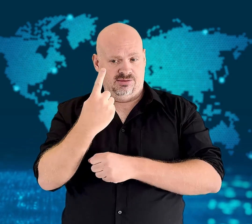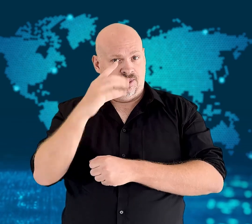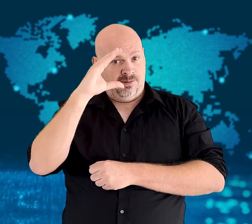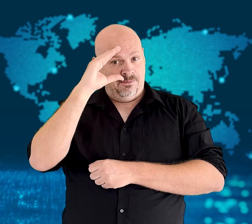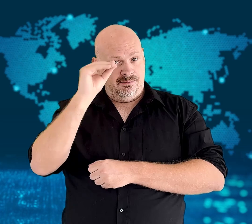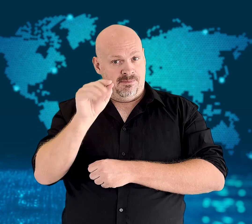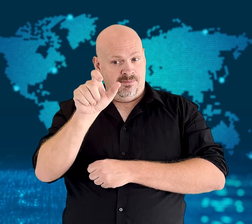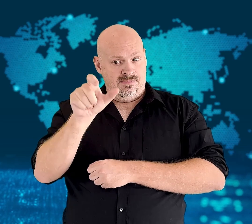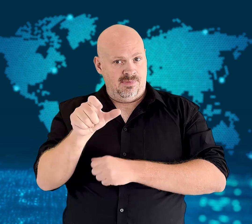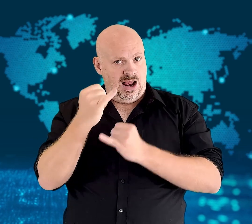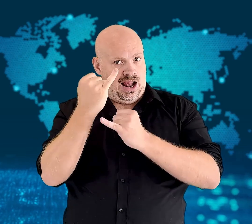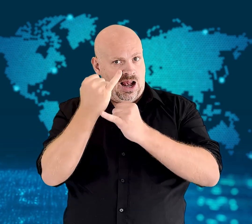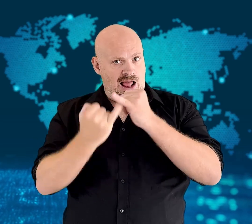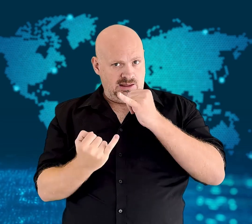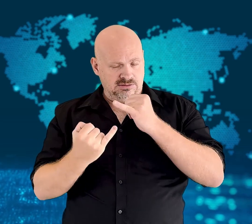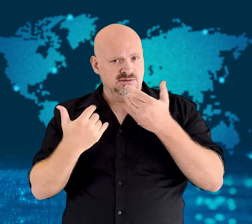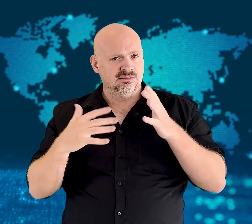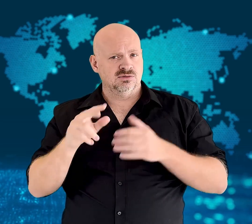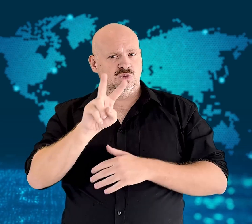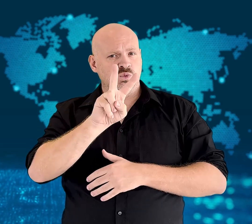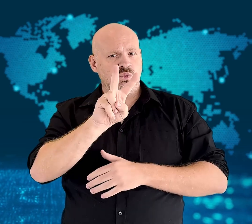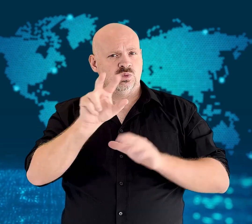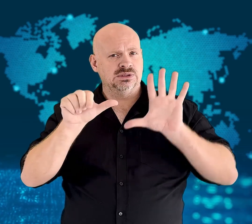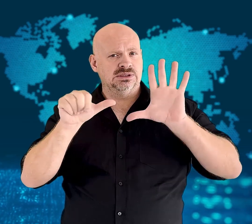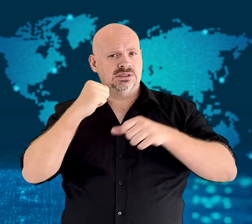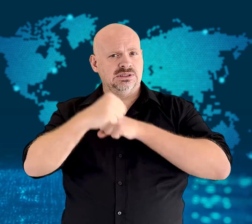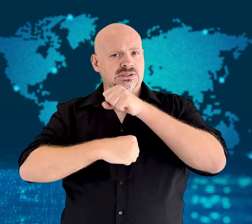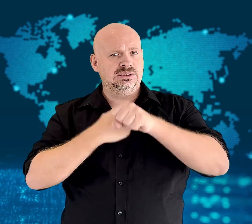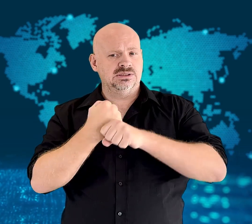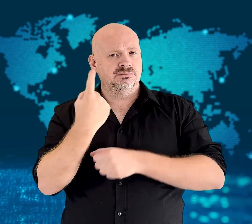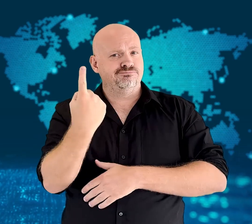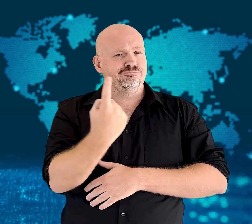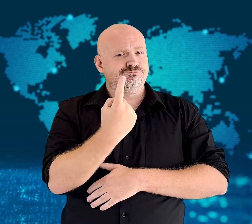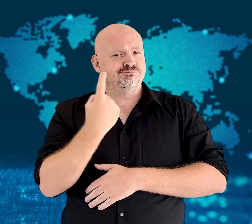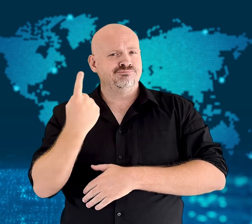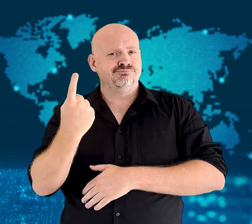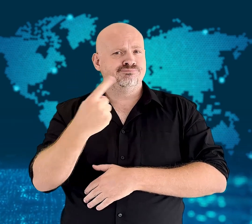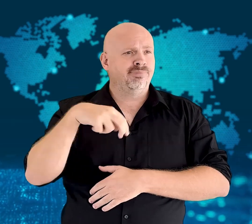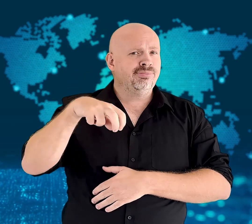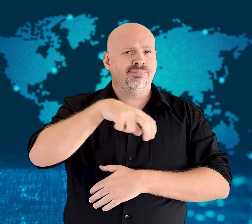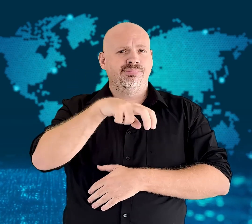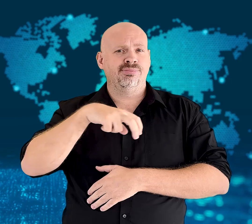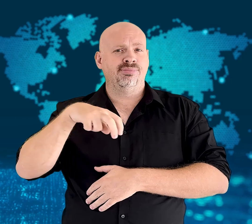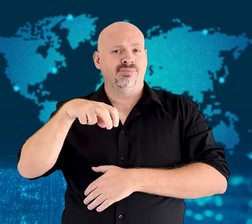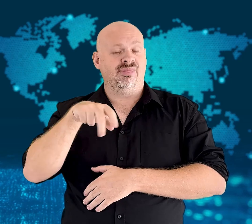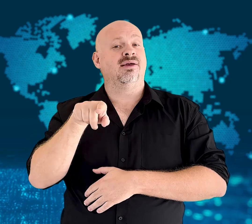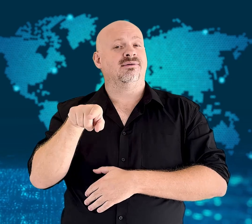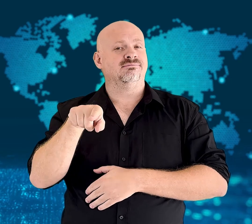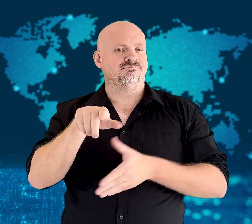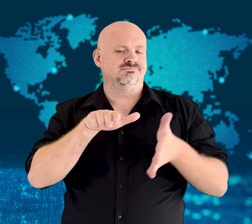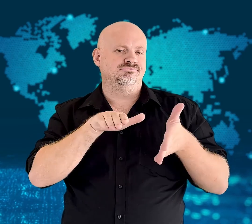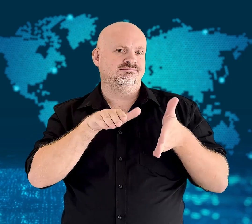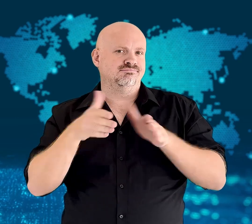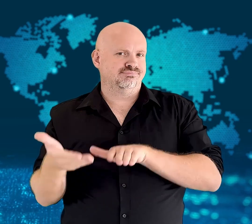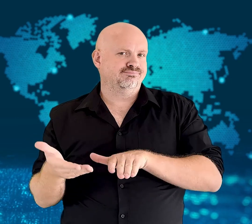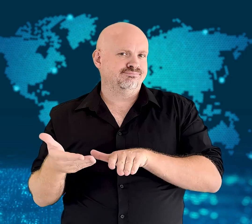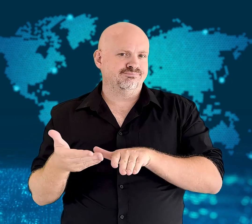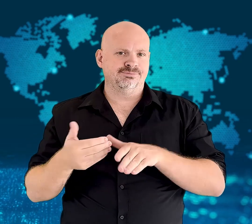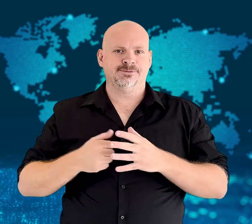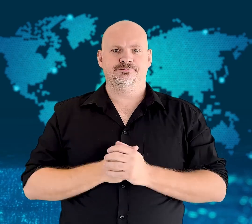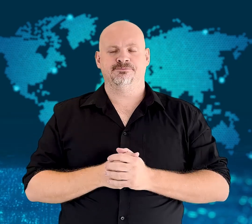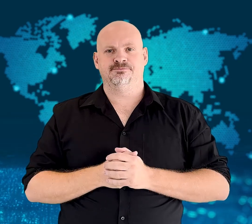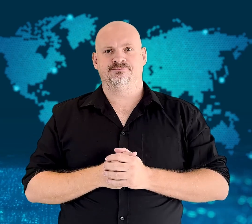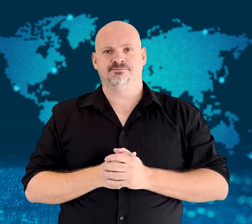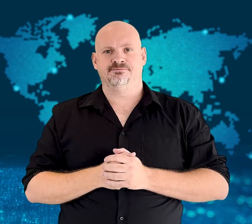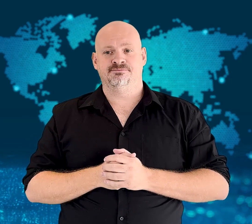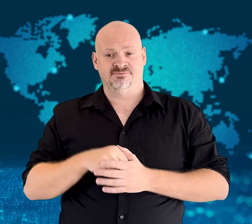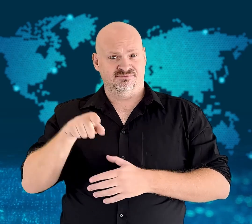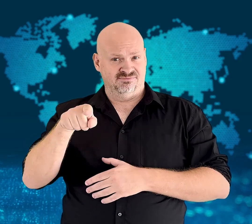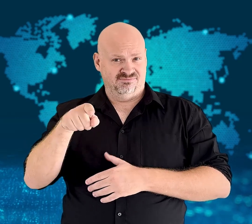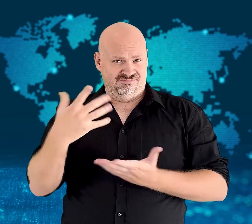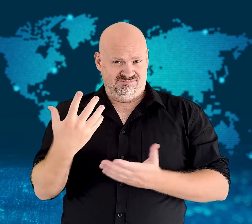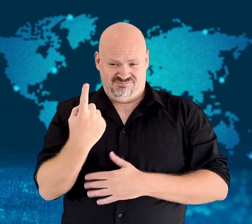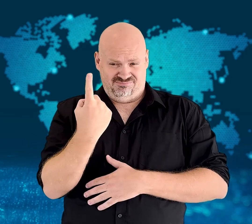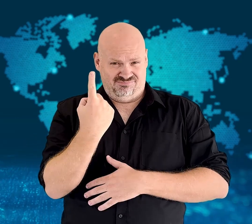He had lived in such isolation that his name was not known.